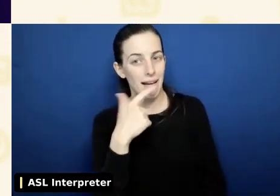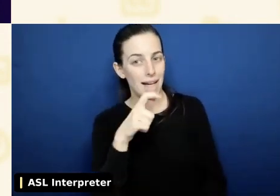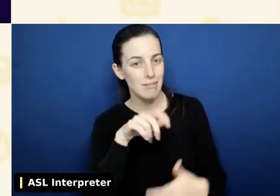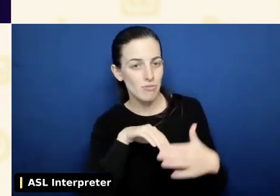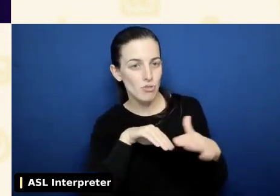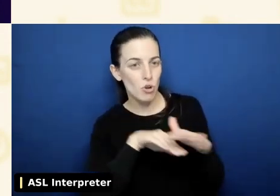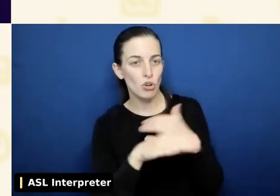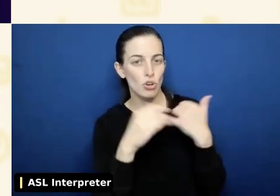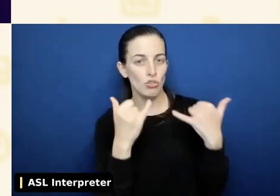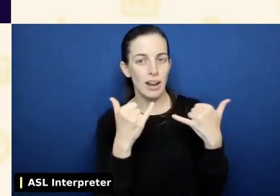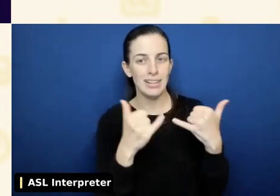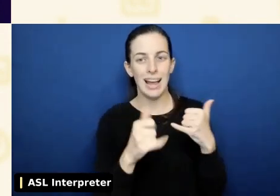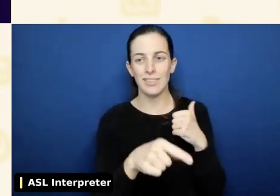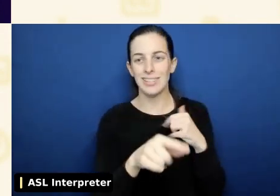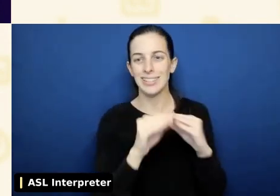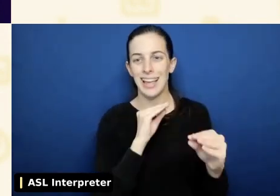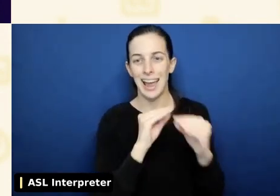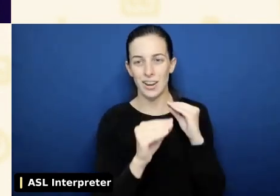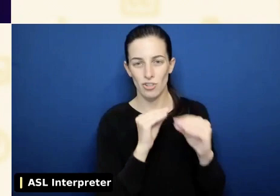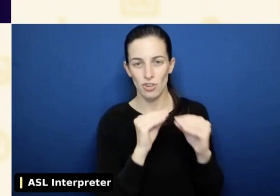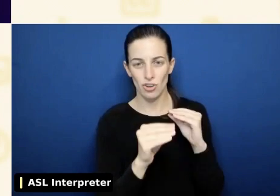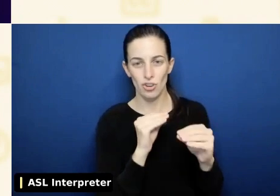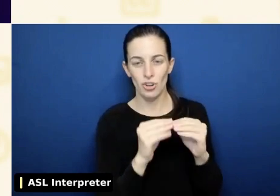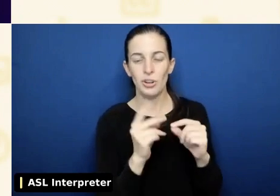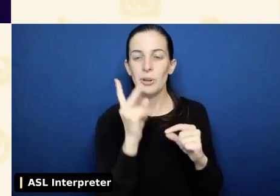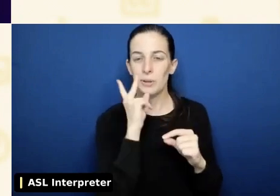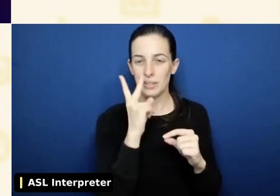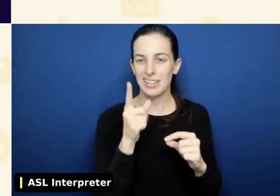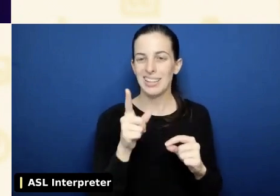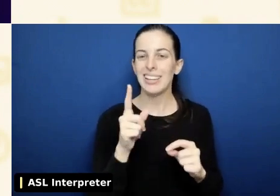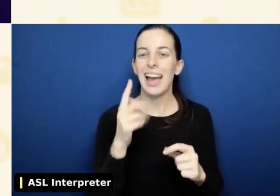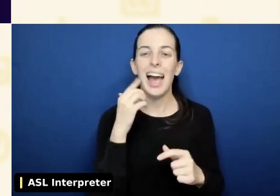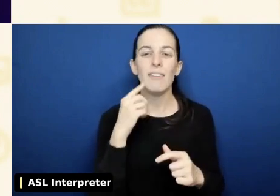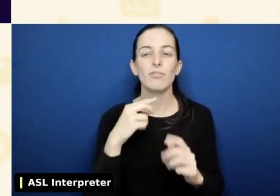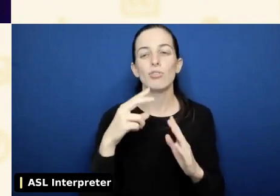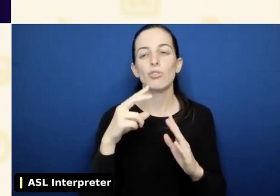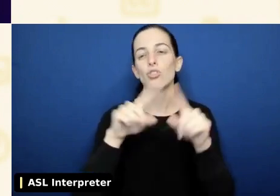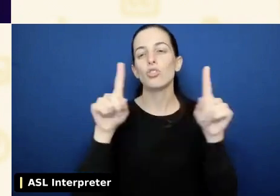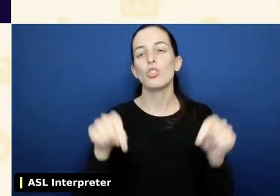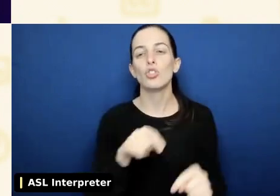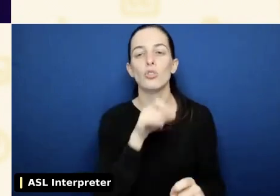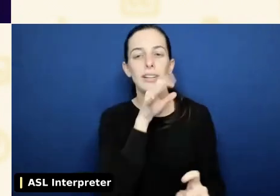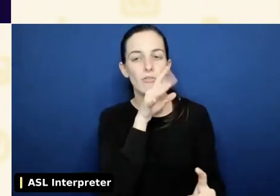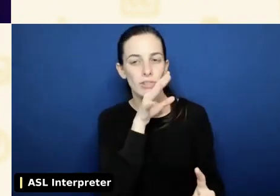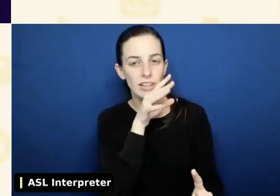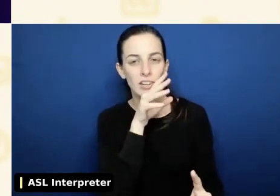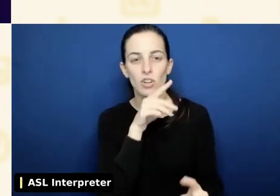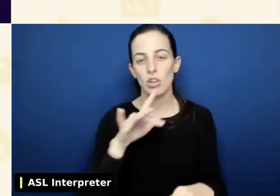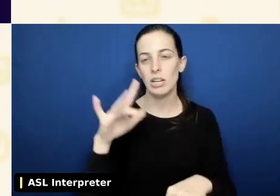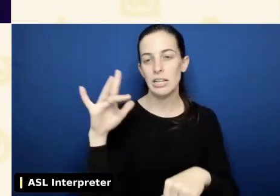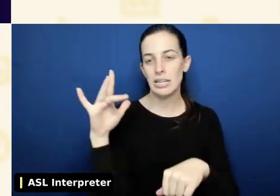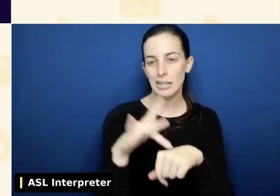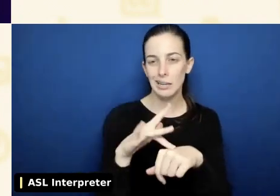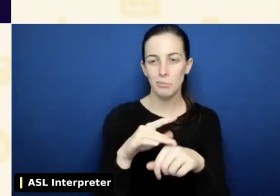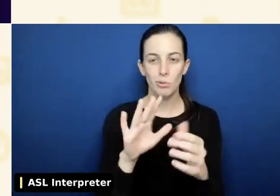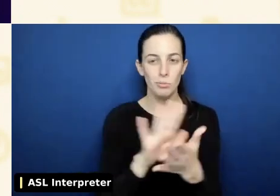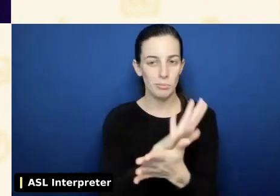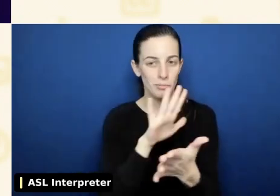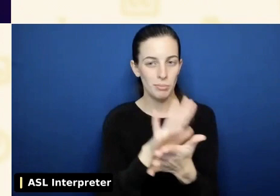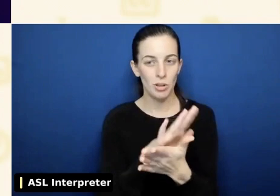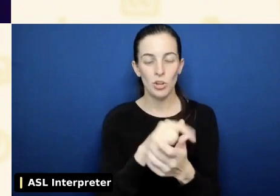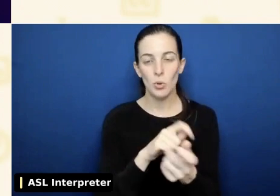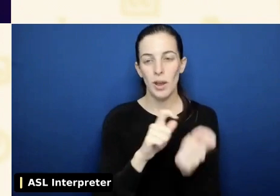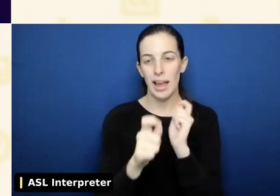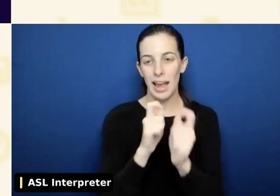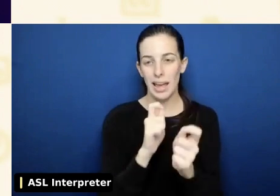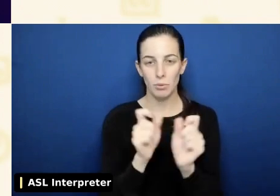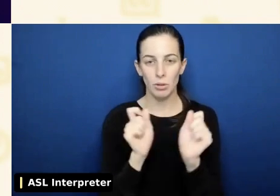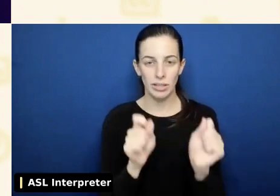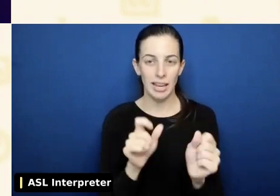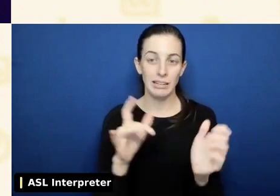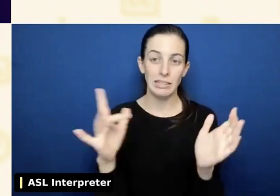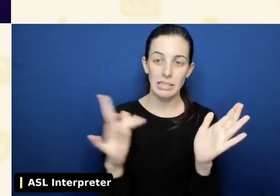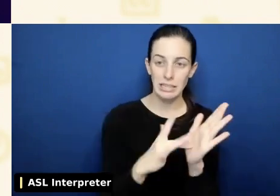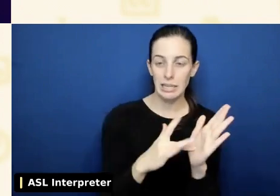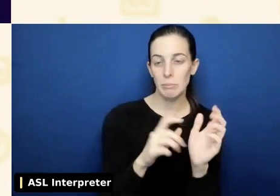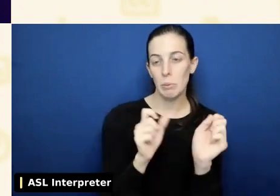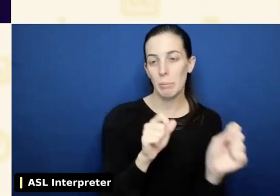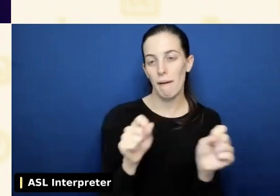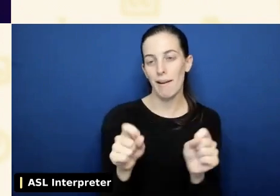[Screen Reader Voice]